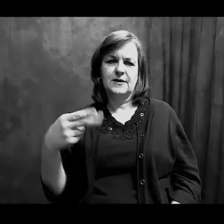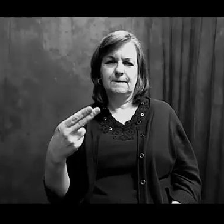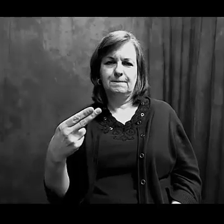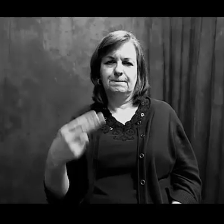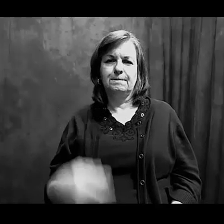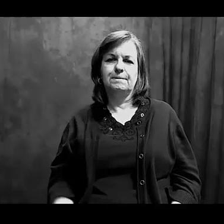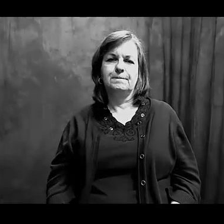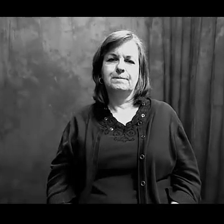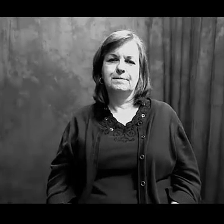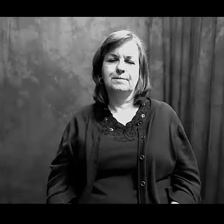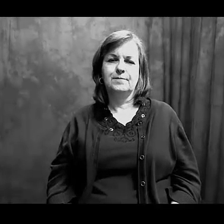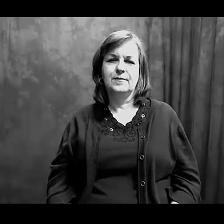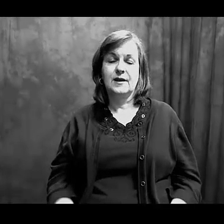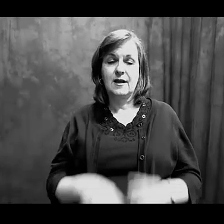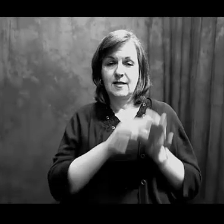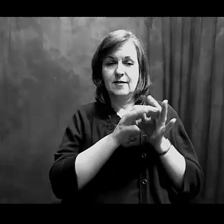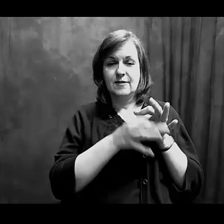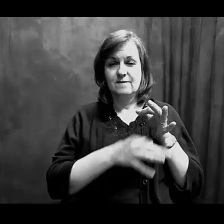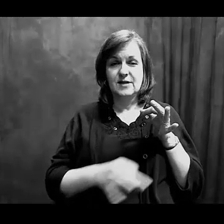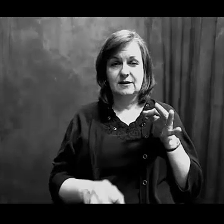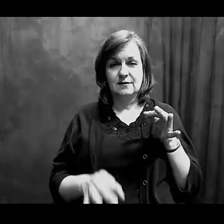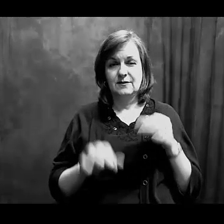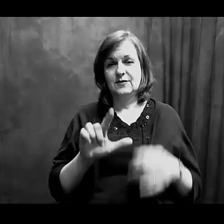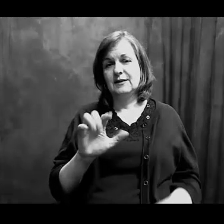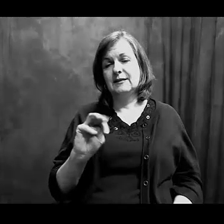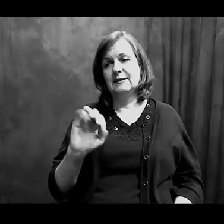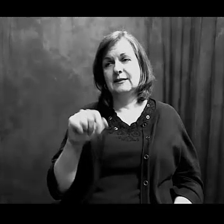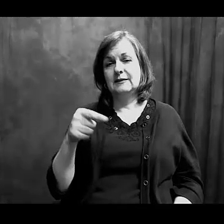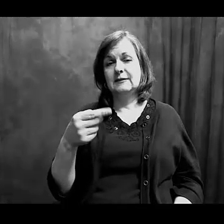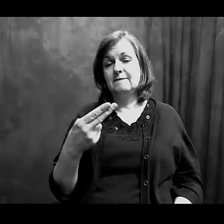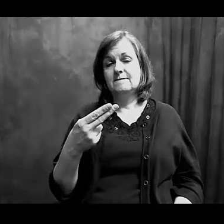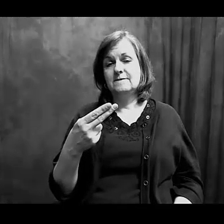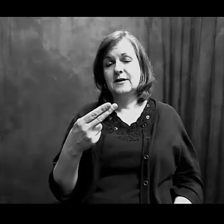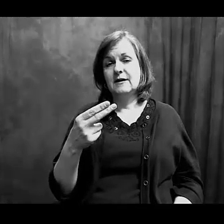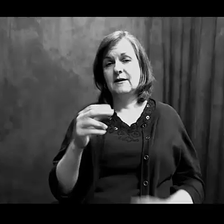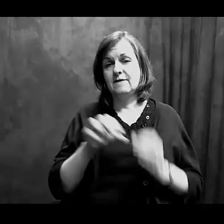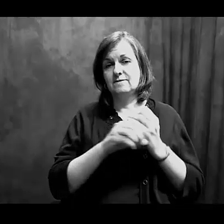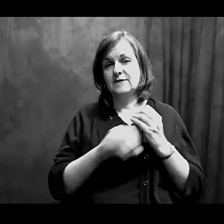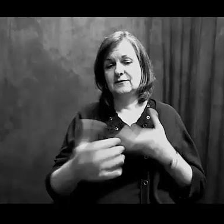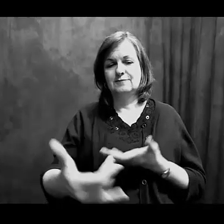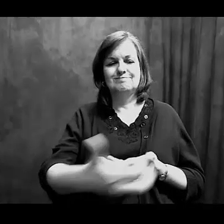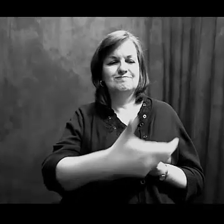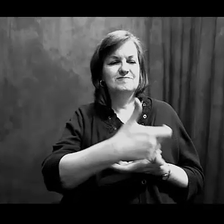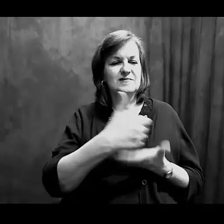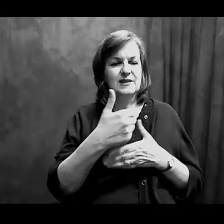so lymph vessels these are going to collect fluid